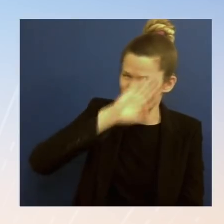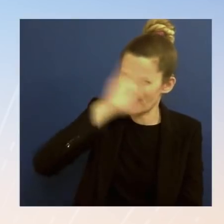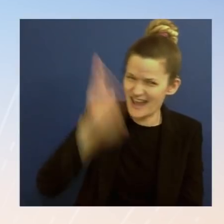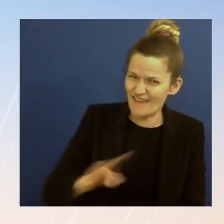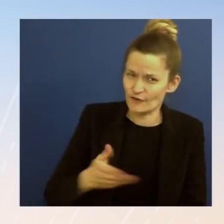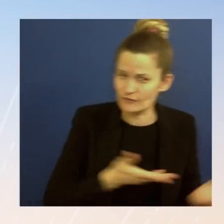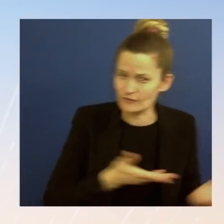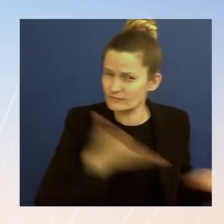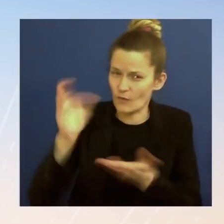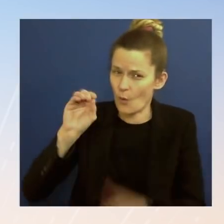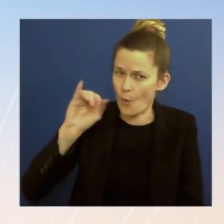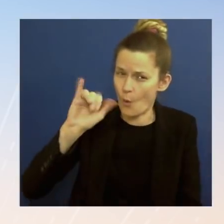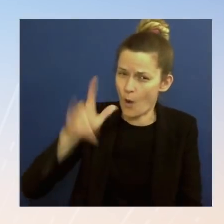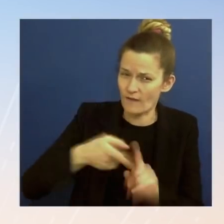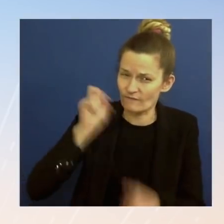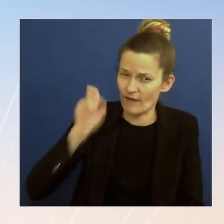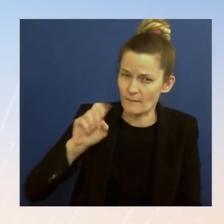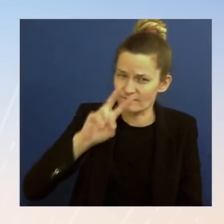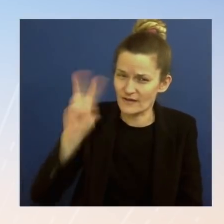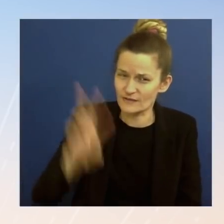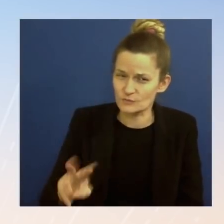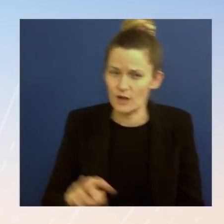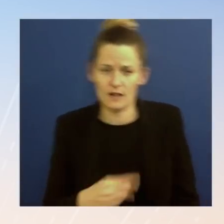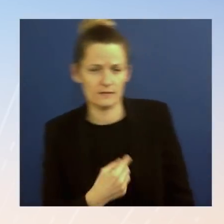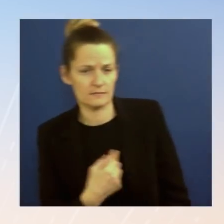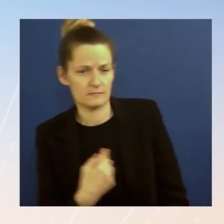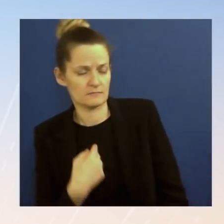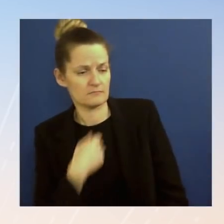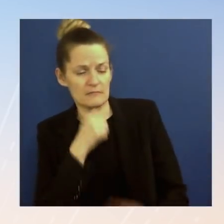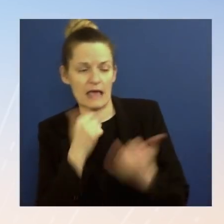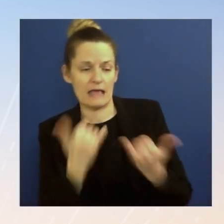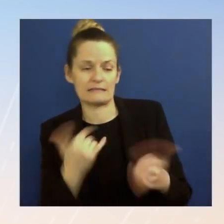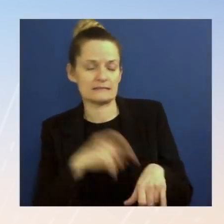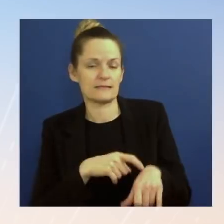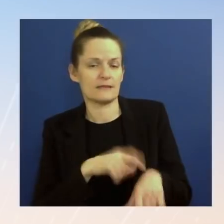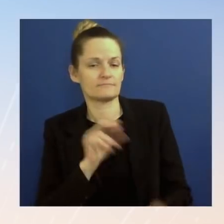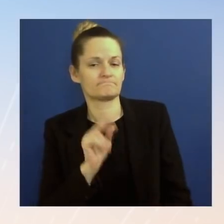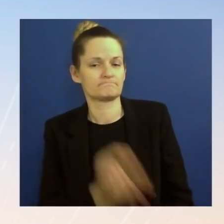that she attended the January 6th rally? Ms. Psaki: I do not. The Press: And just kind of on that: